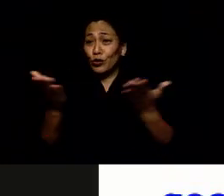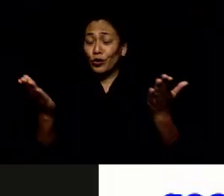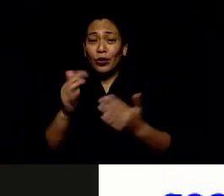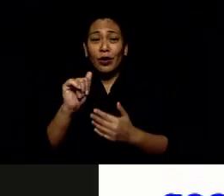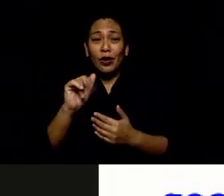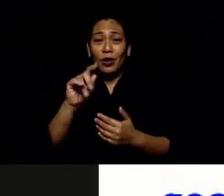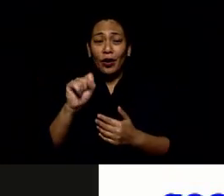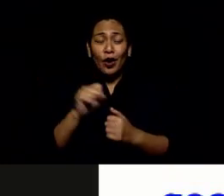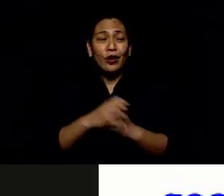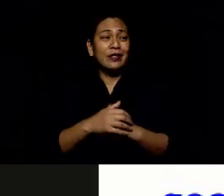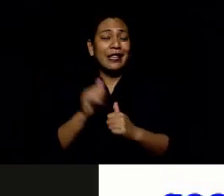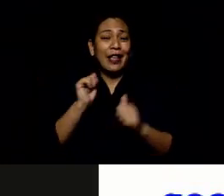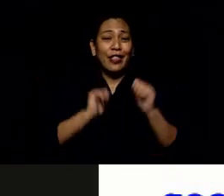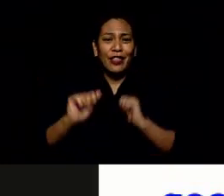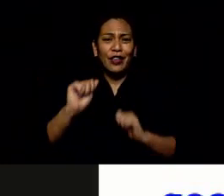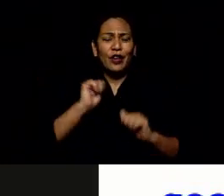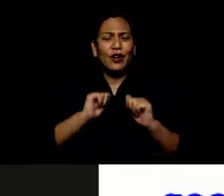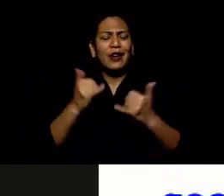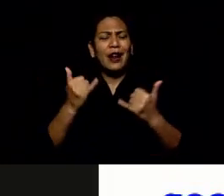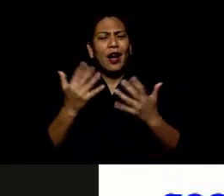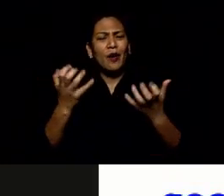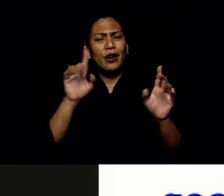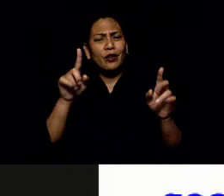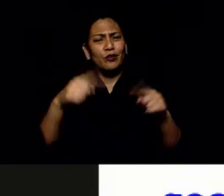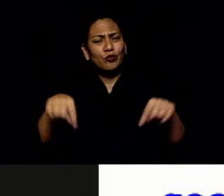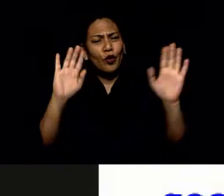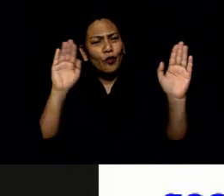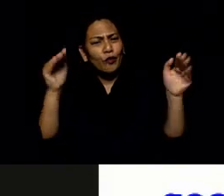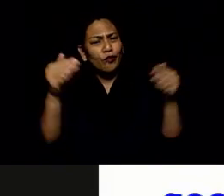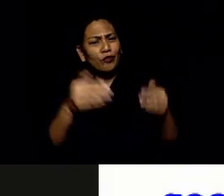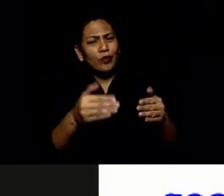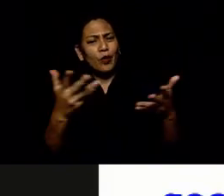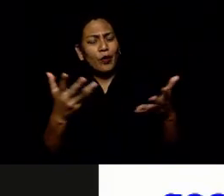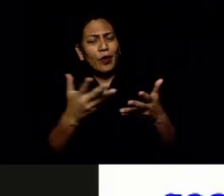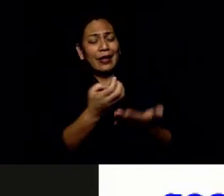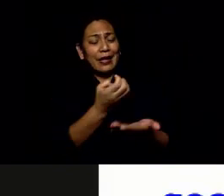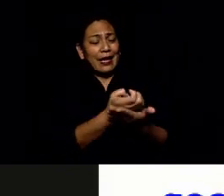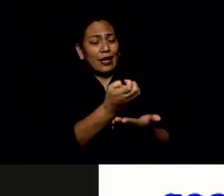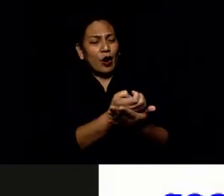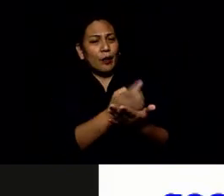I just wanted to bring to your attention how much economics is about theatre.